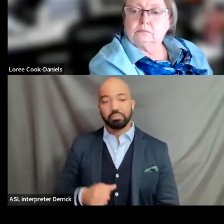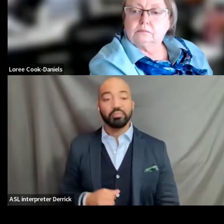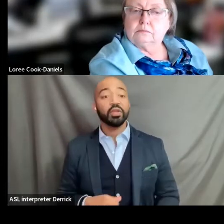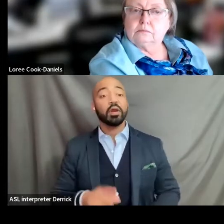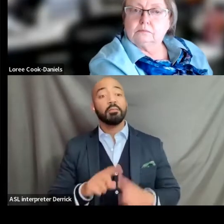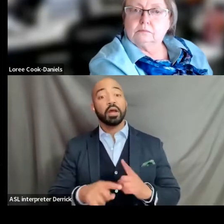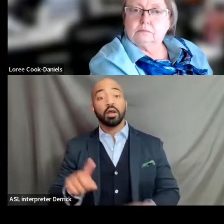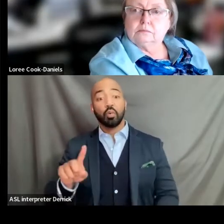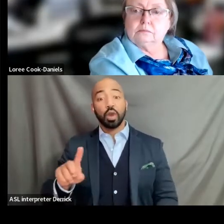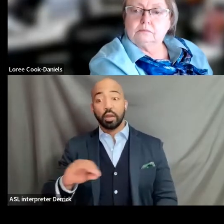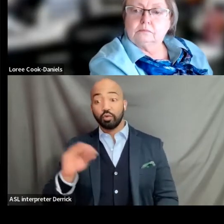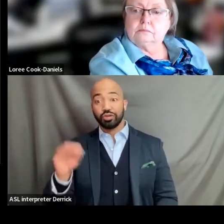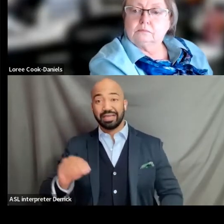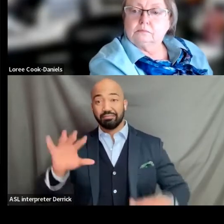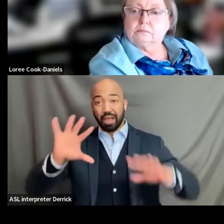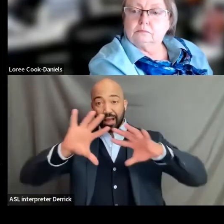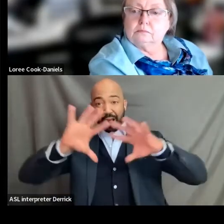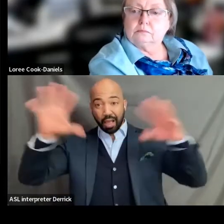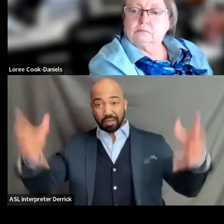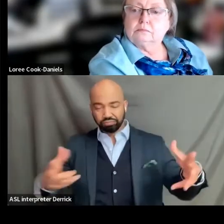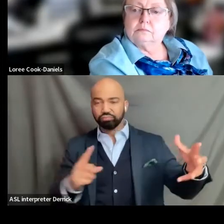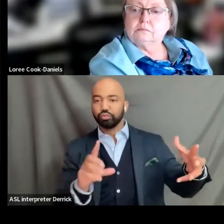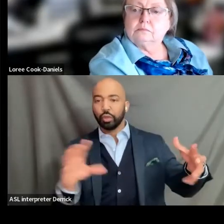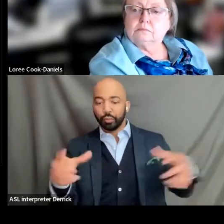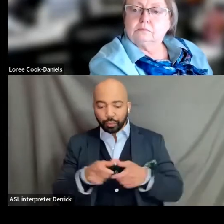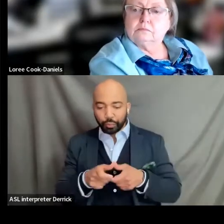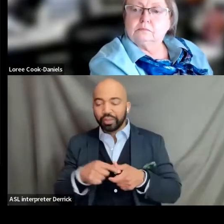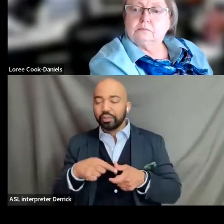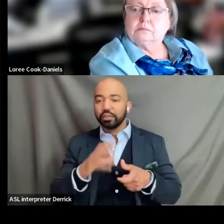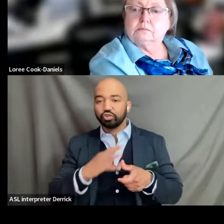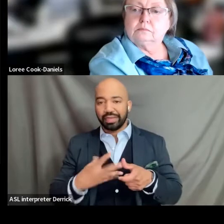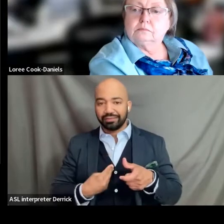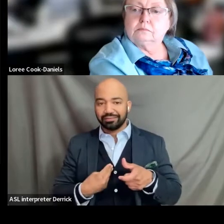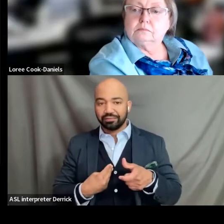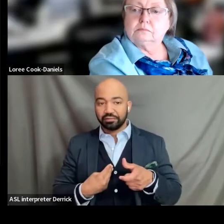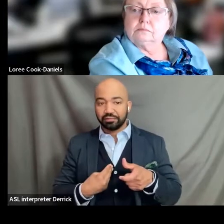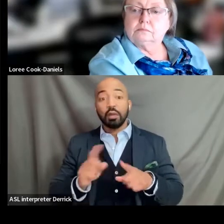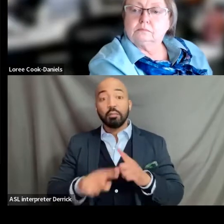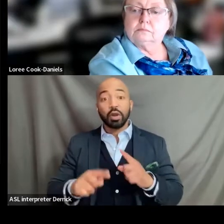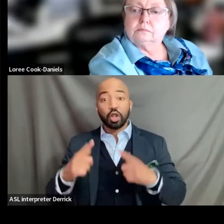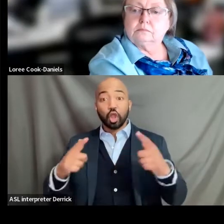of the population that's trans, the largest piece of the pie is 35% of folks